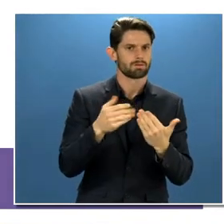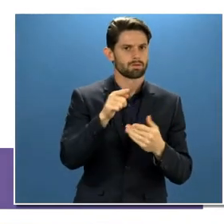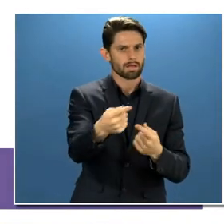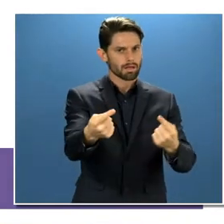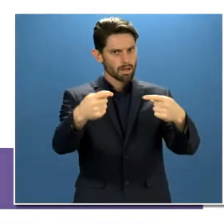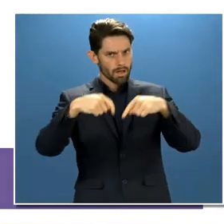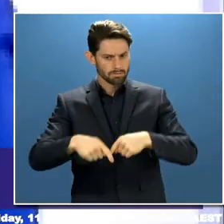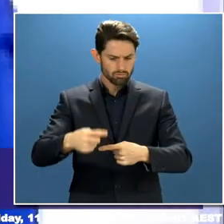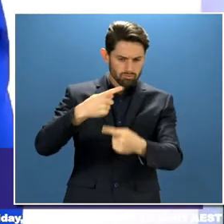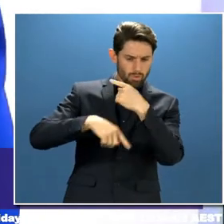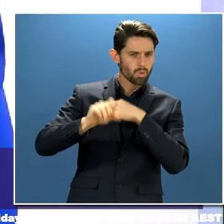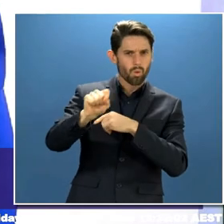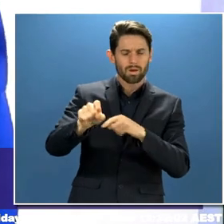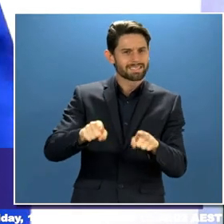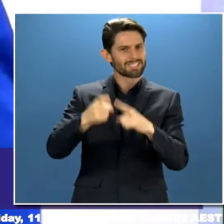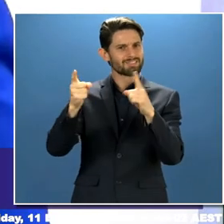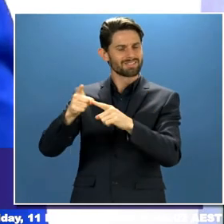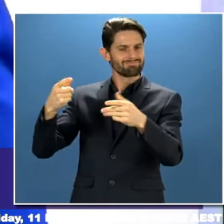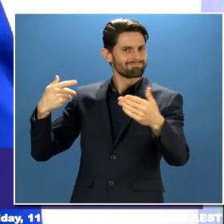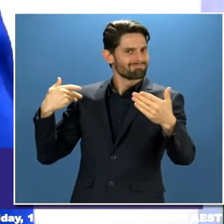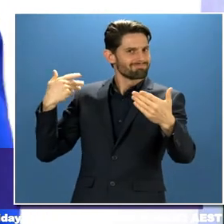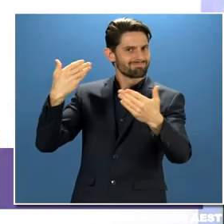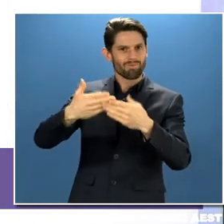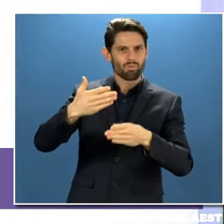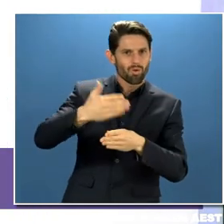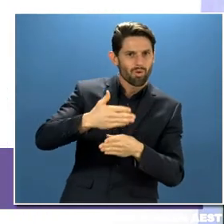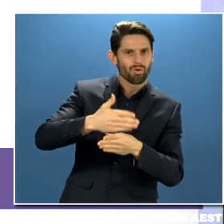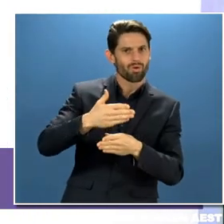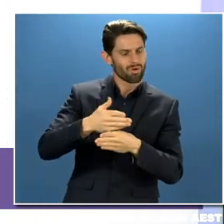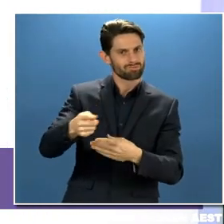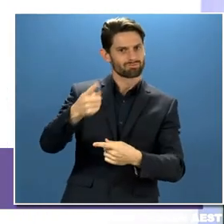different jobs and your experience of work with the Royal Commission.